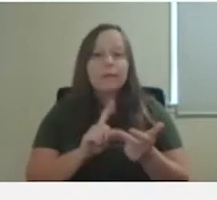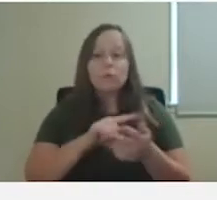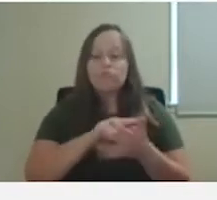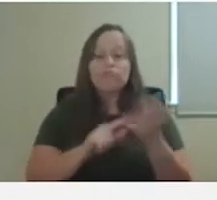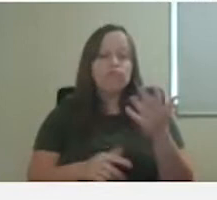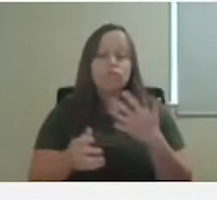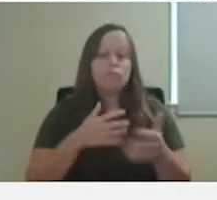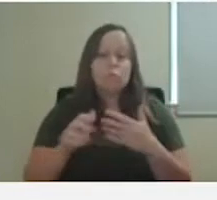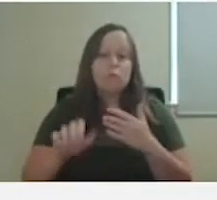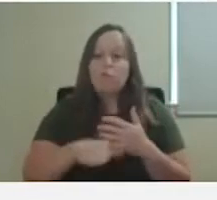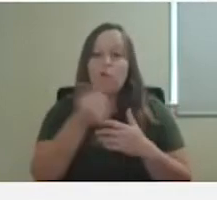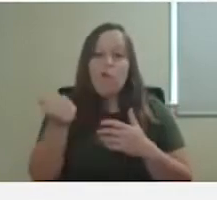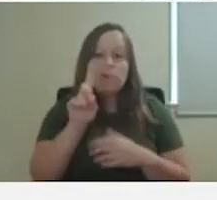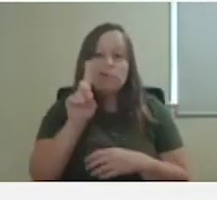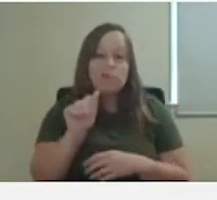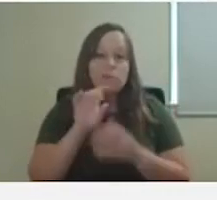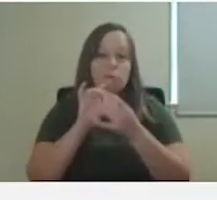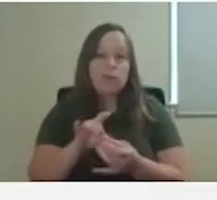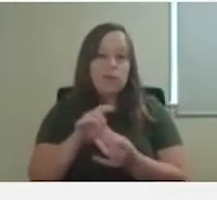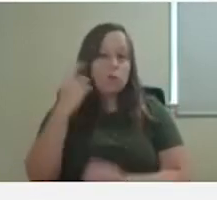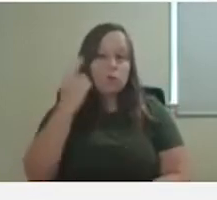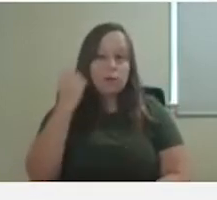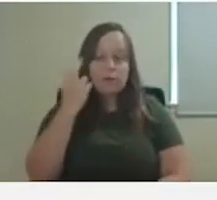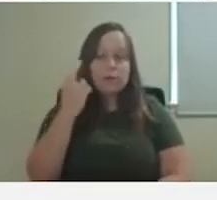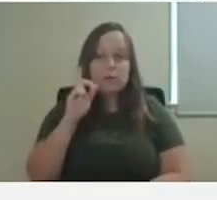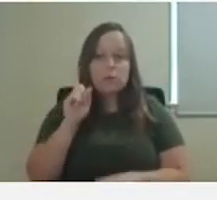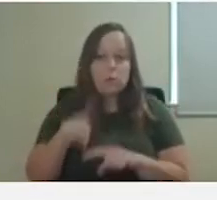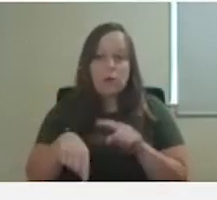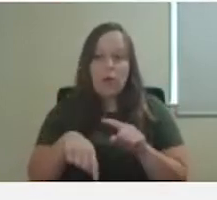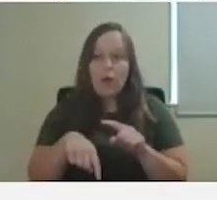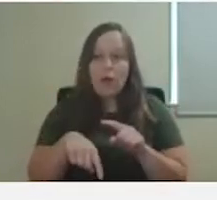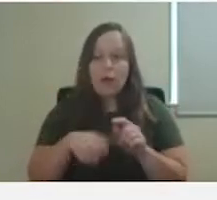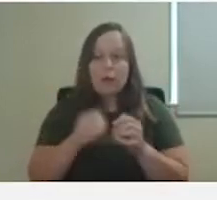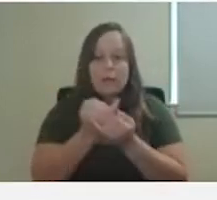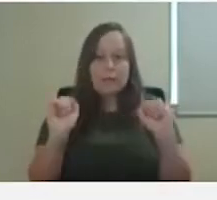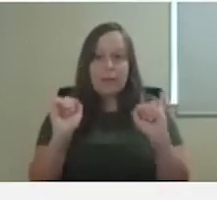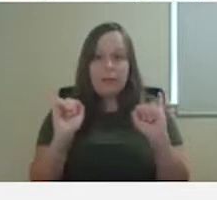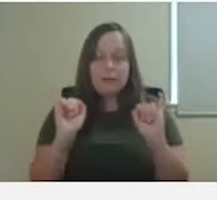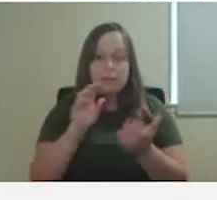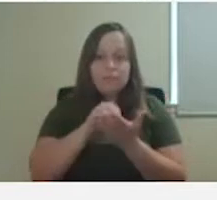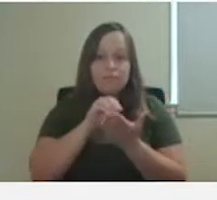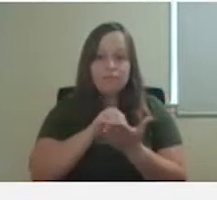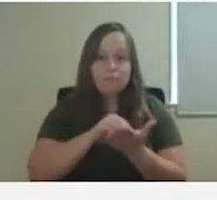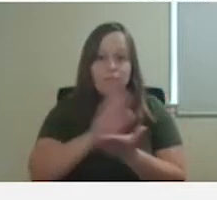other disability-related reason, you're unable to independently mark a paper ballot,